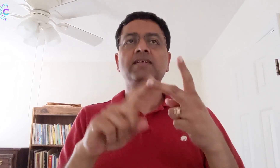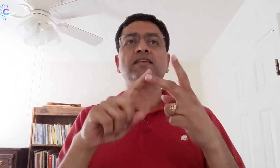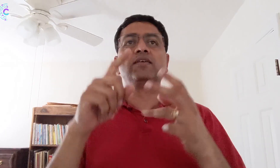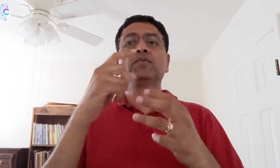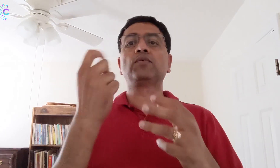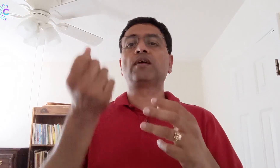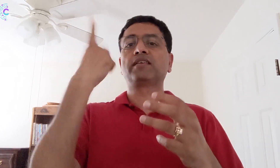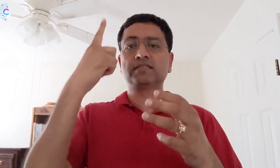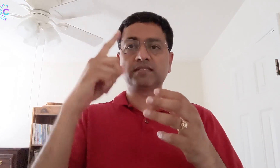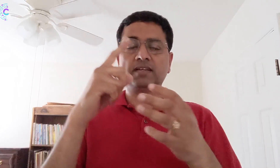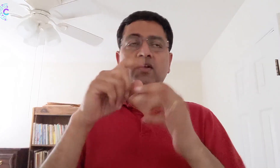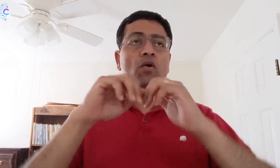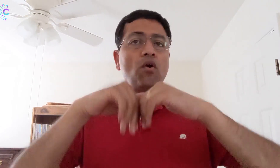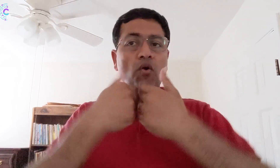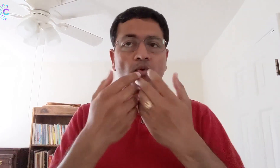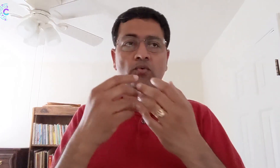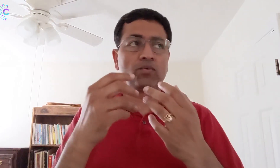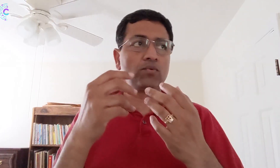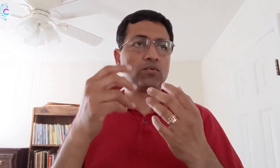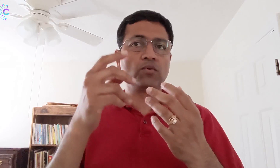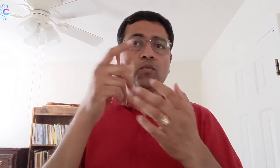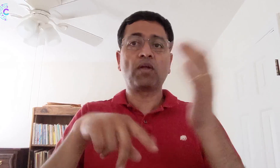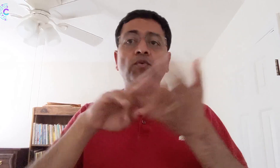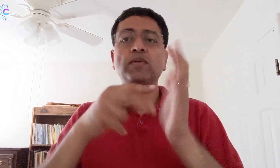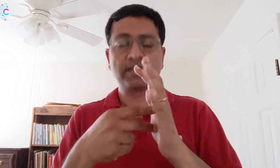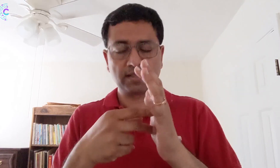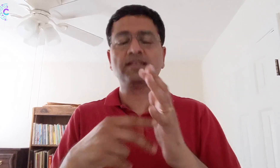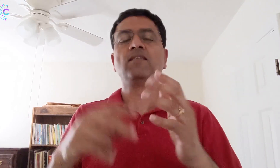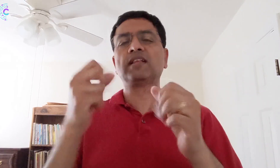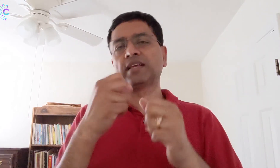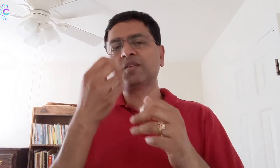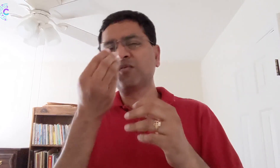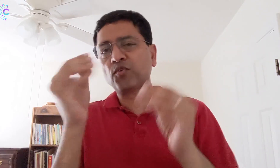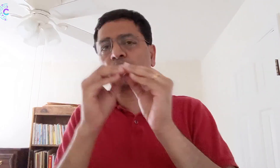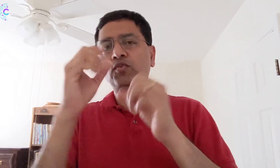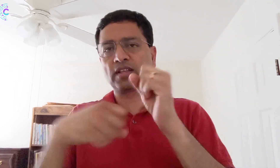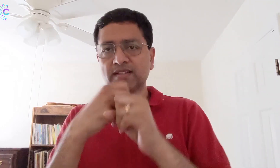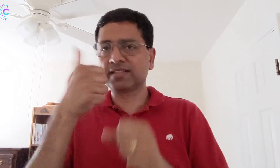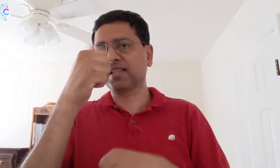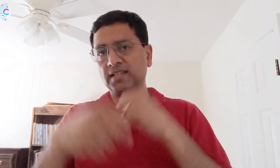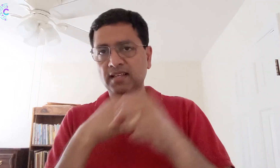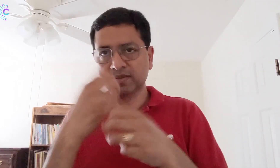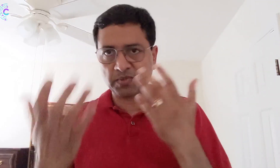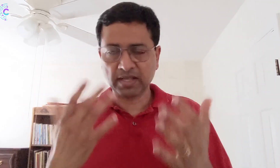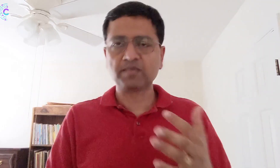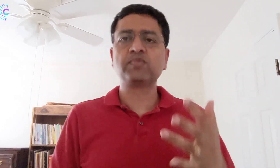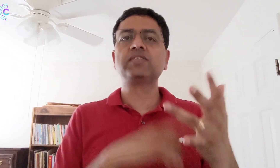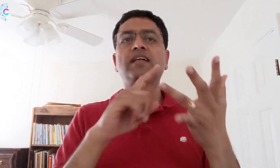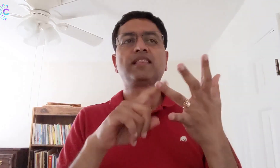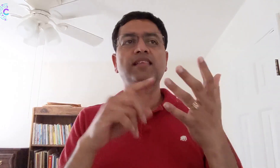To understand what it means would take few more years. Perhaps ten years. Then to